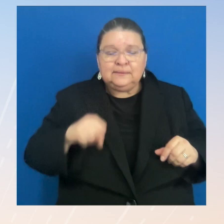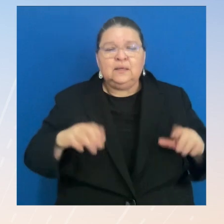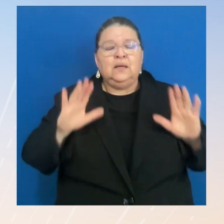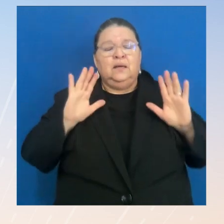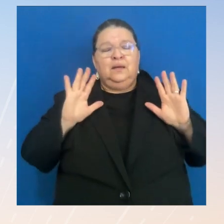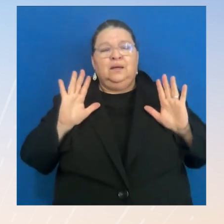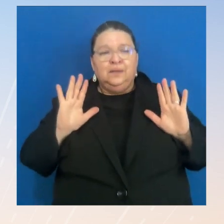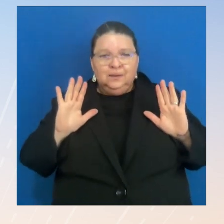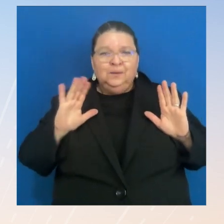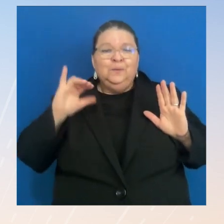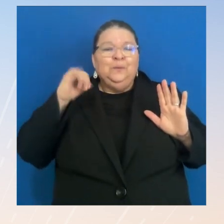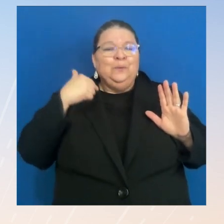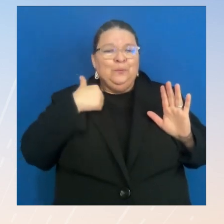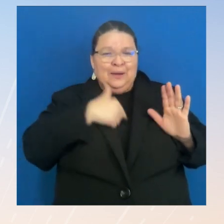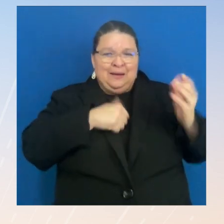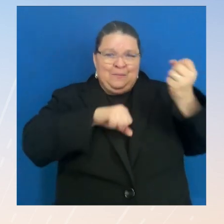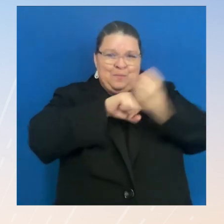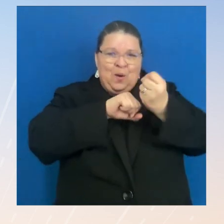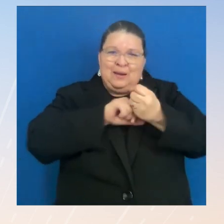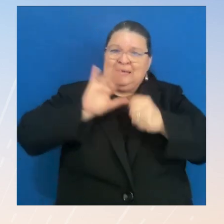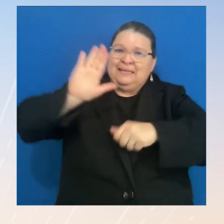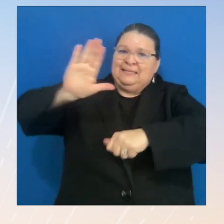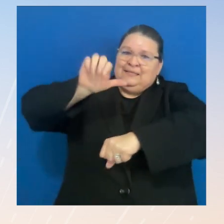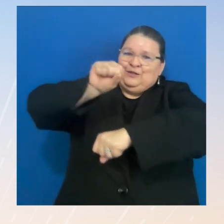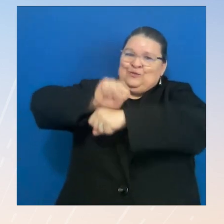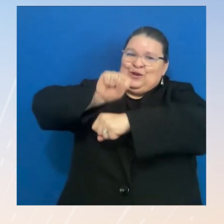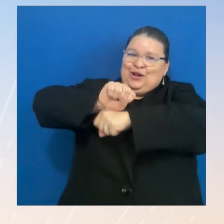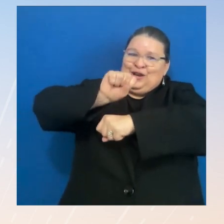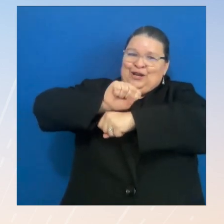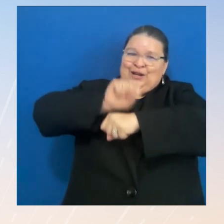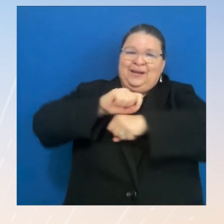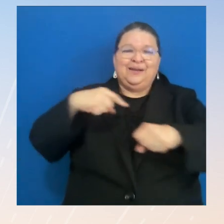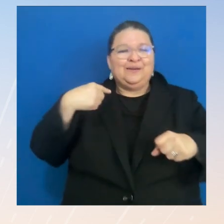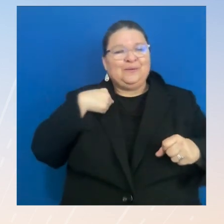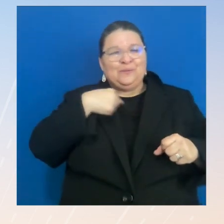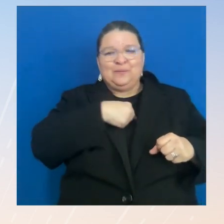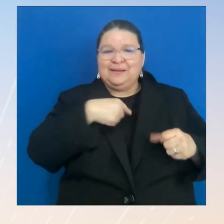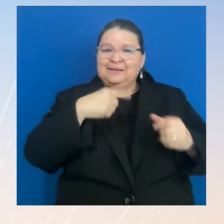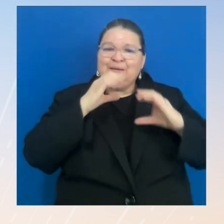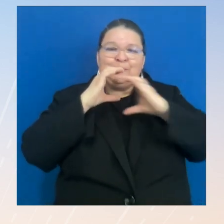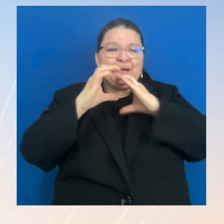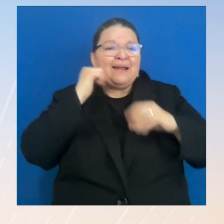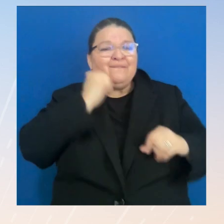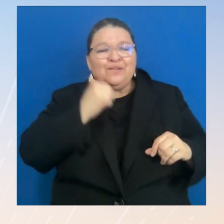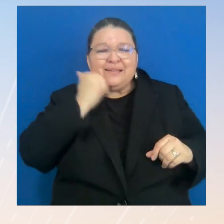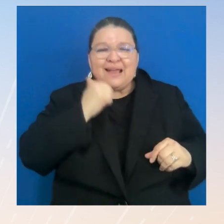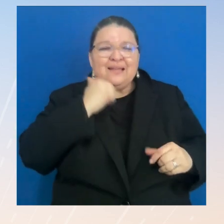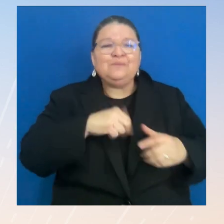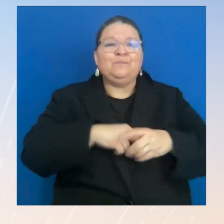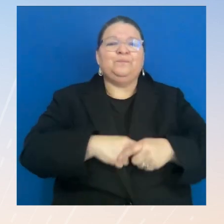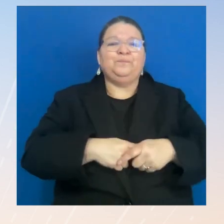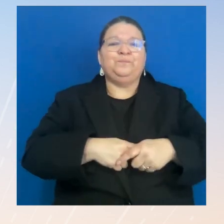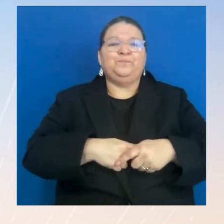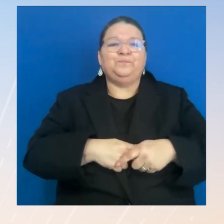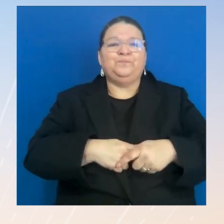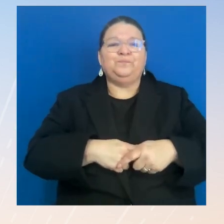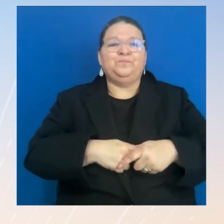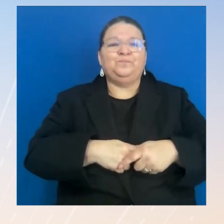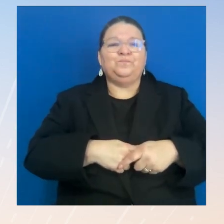with his team on a daily basis. Go ahead, George. >> The Press: Yeah. Let me ask you about Thursday's meeting between the President and the Irish Taoiseach. Does the --